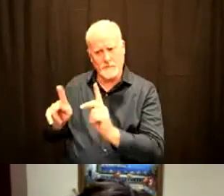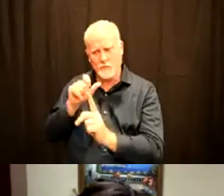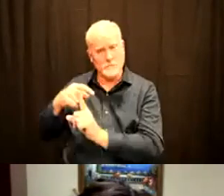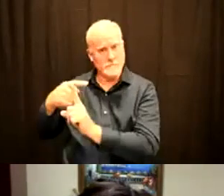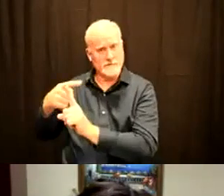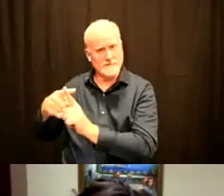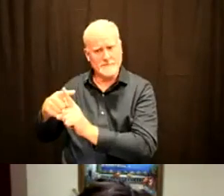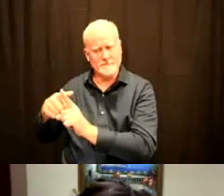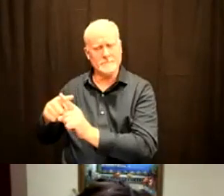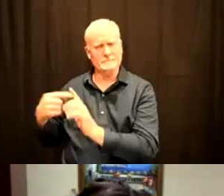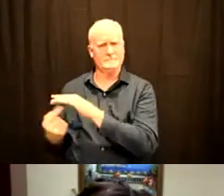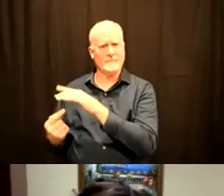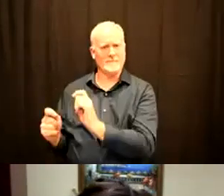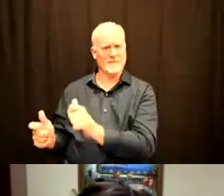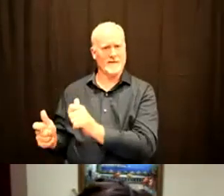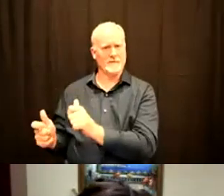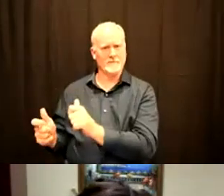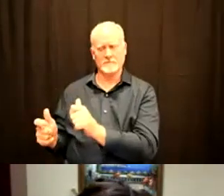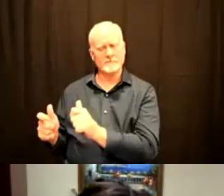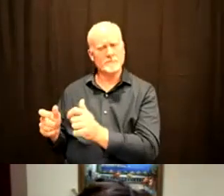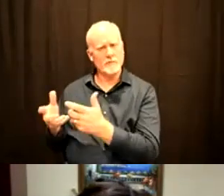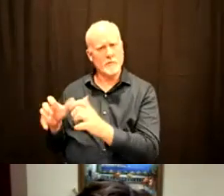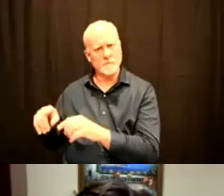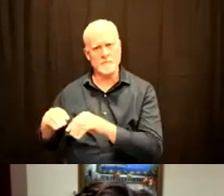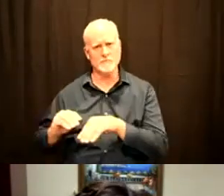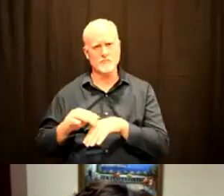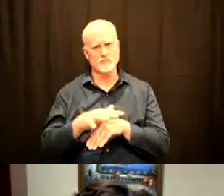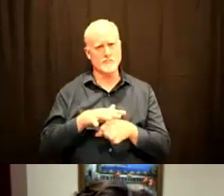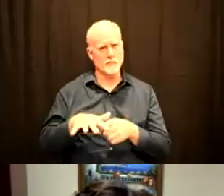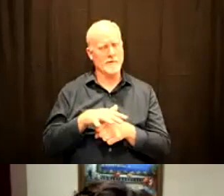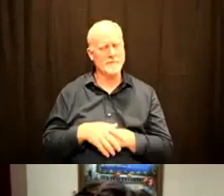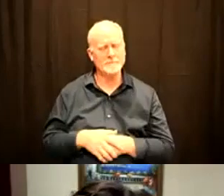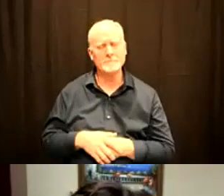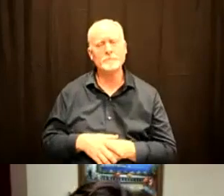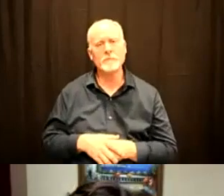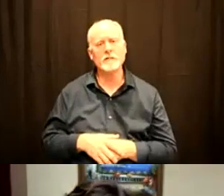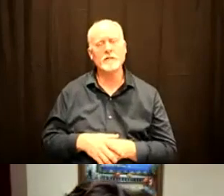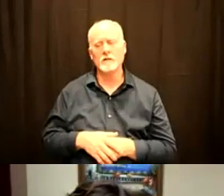as quickly as possible so that they don't spread it beyond their social group we saw almost zero